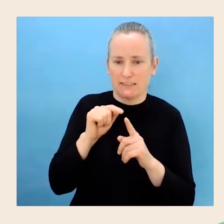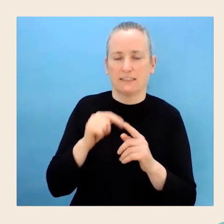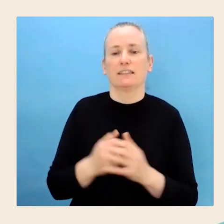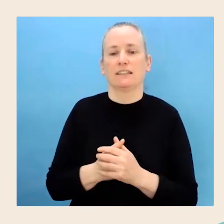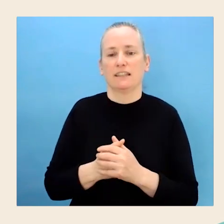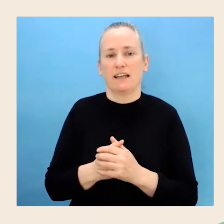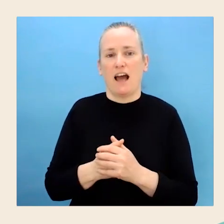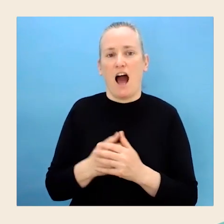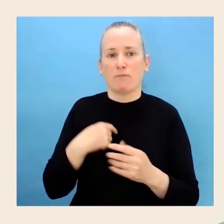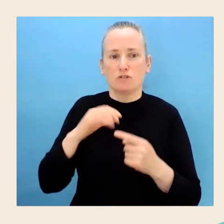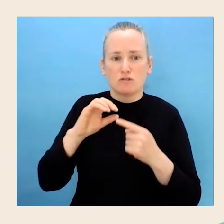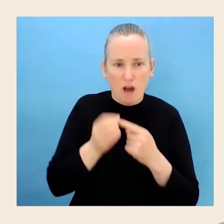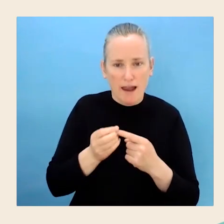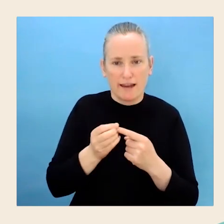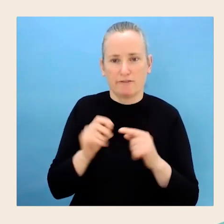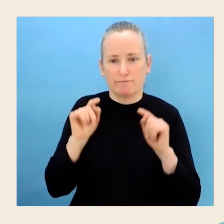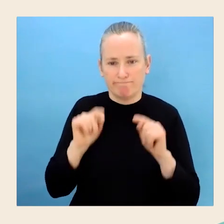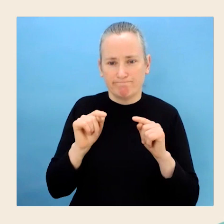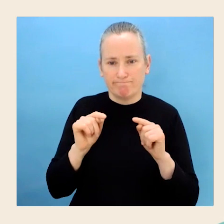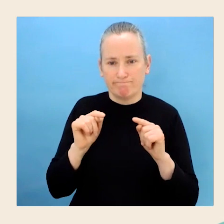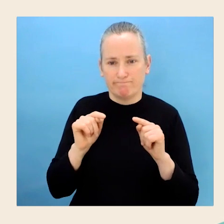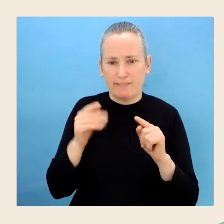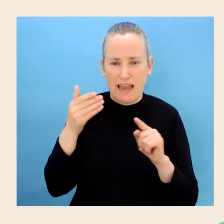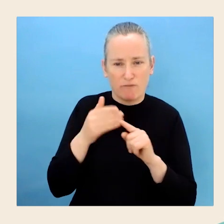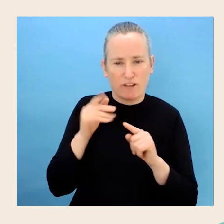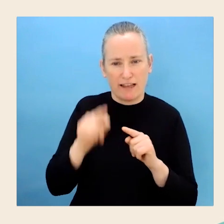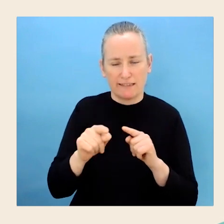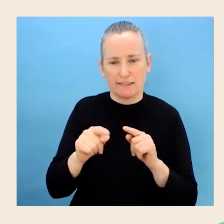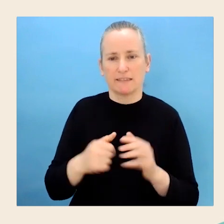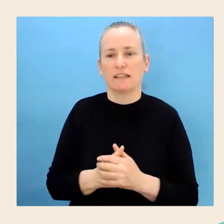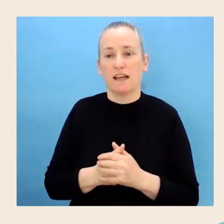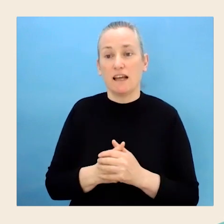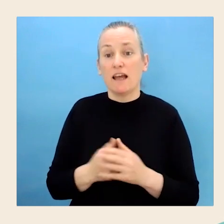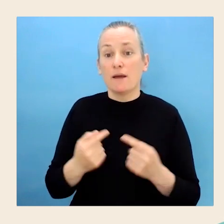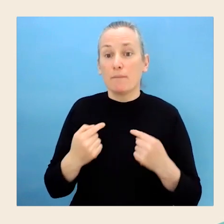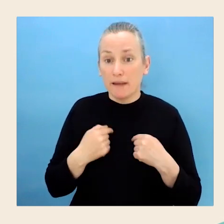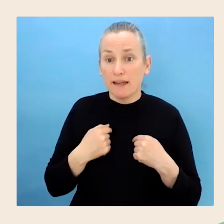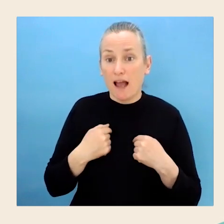And I do this knowing that I'm part of a larger community.